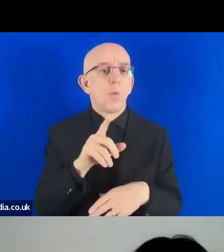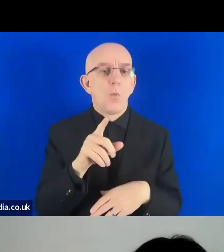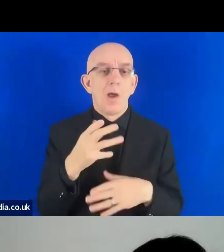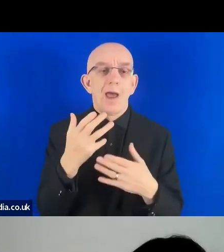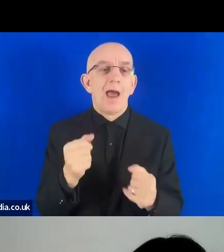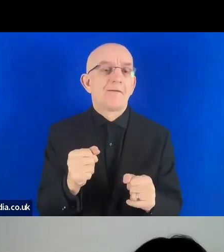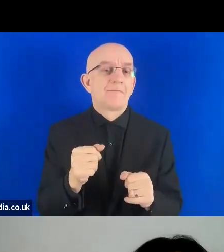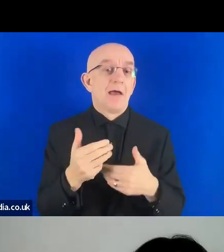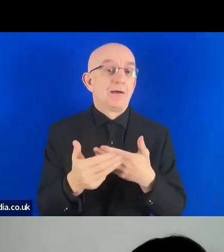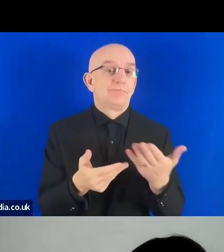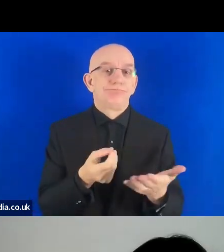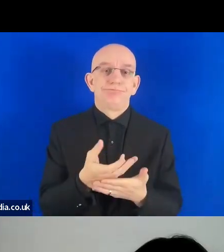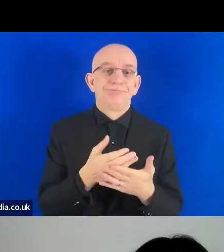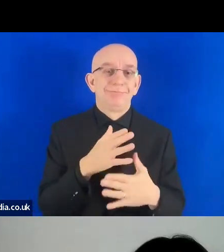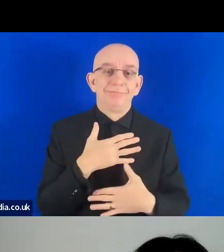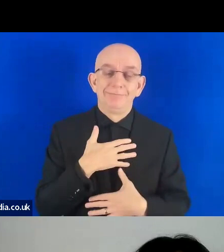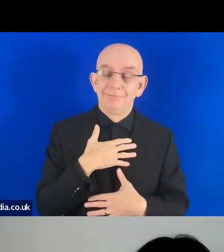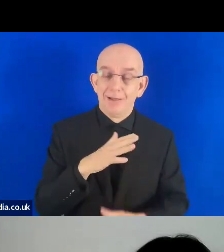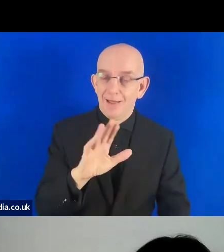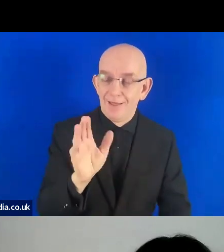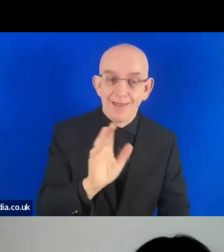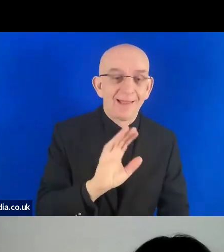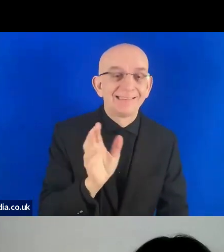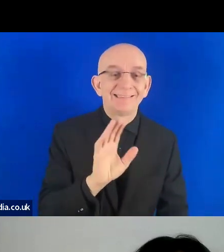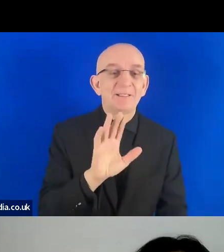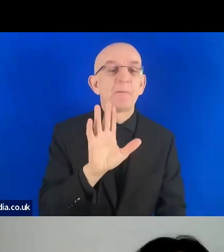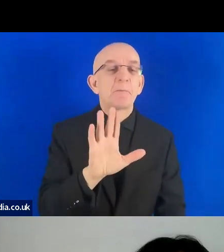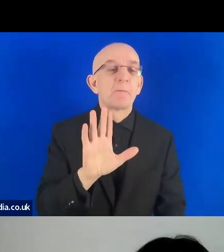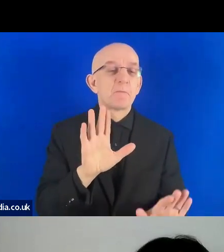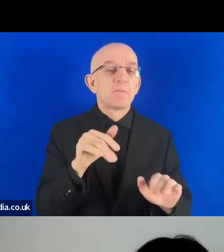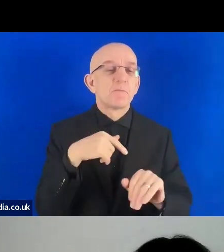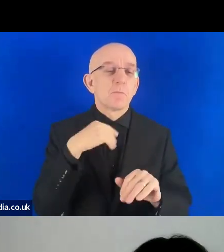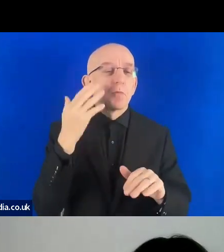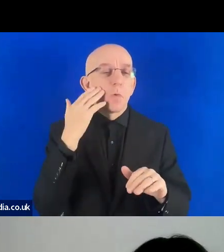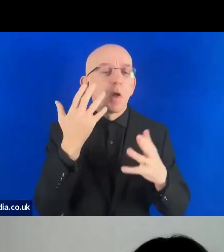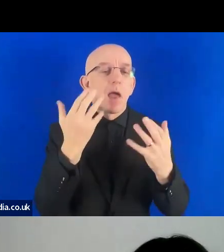But also, we recognized that there could be situations where, there is conflict.